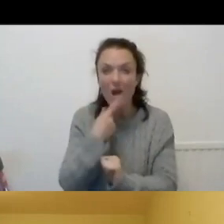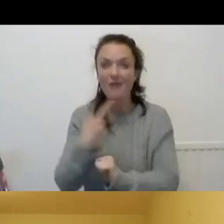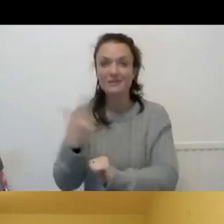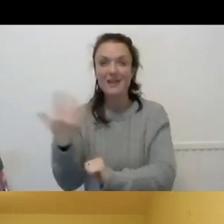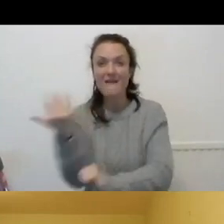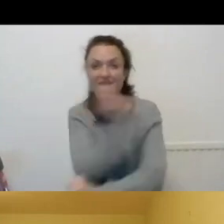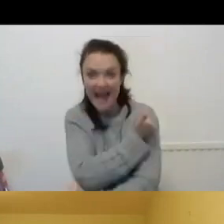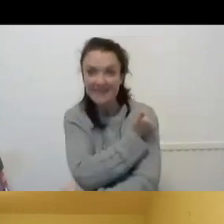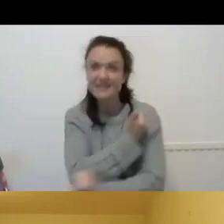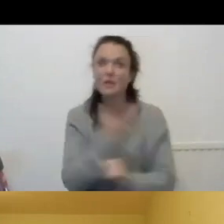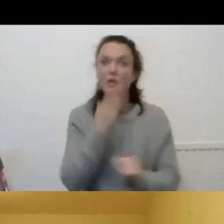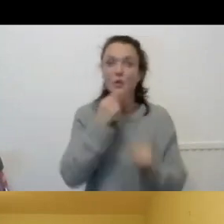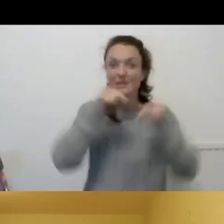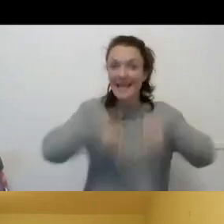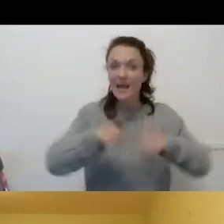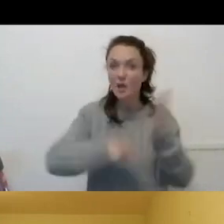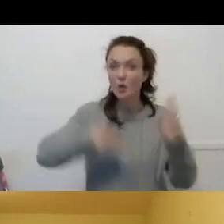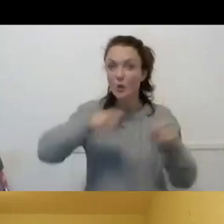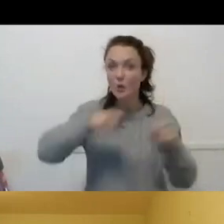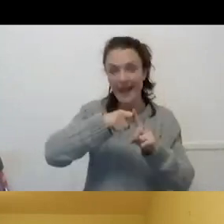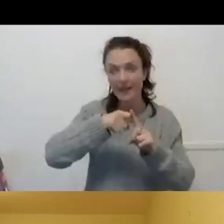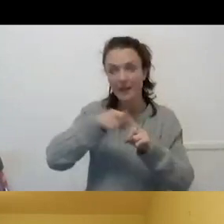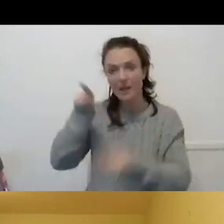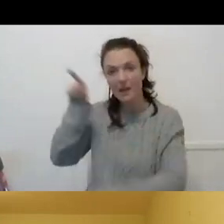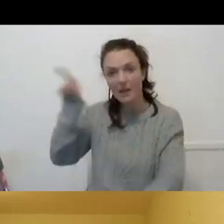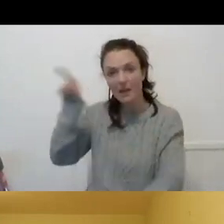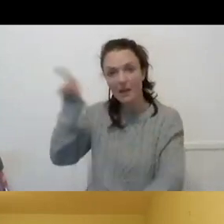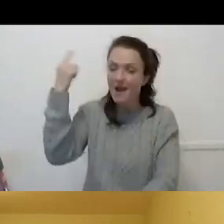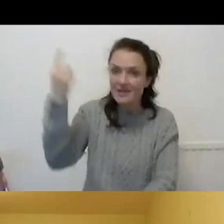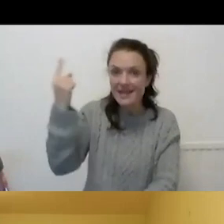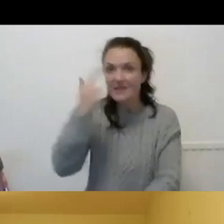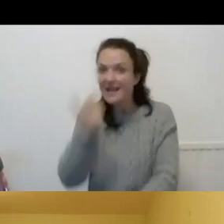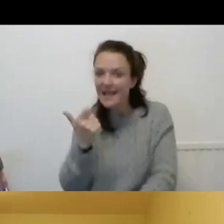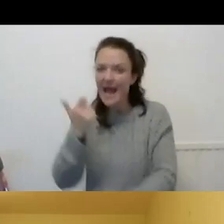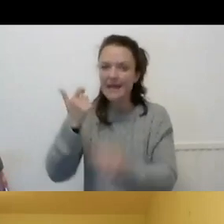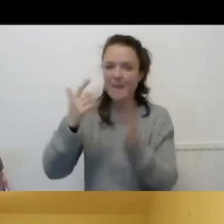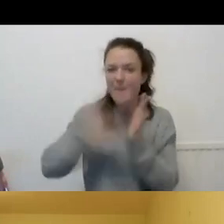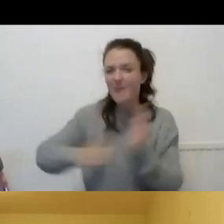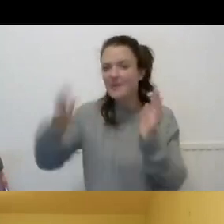And usually this agency themselves can take months and months and months to approve something. But